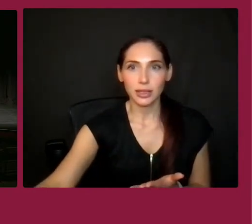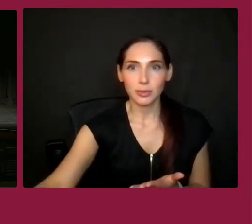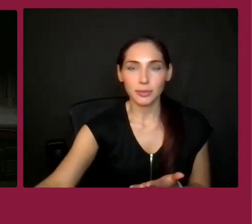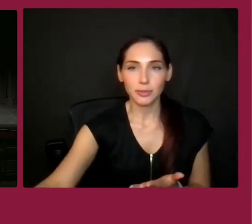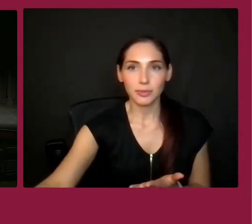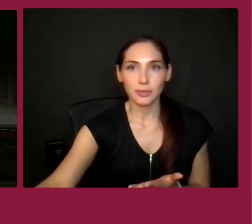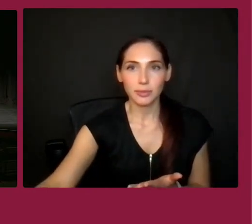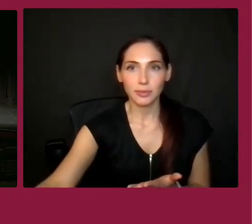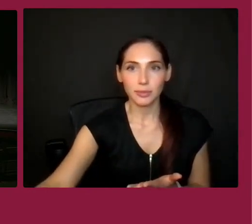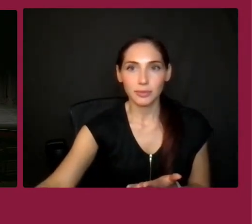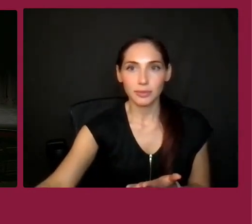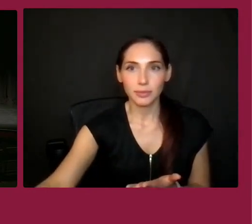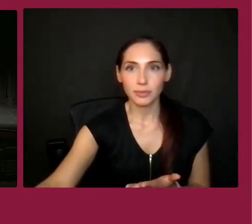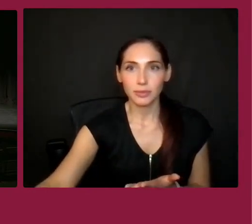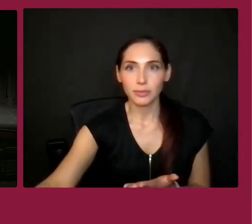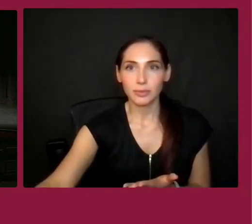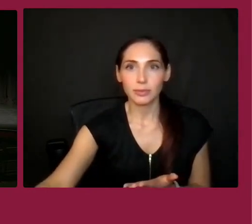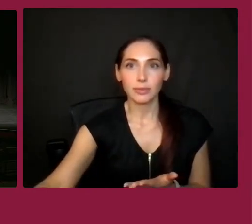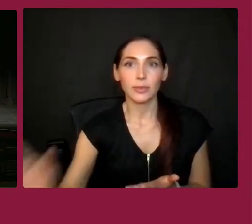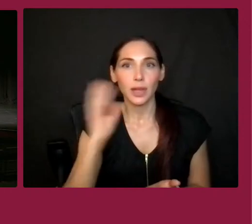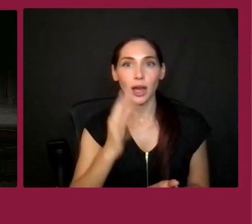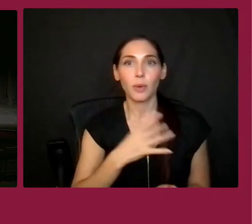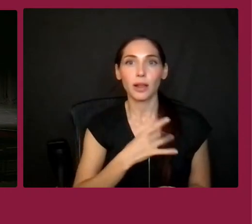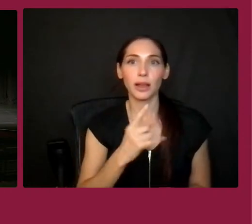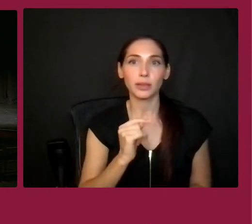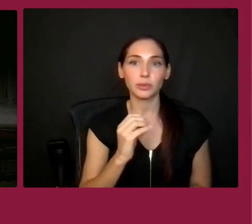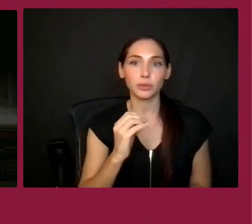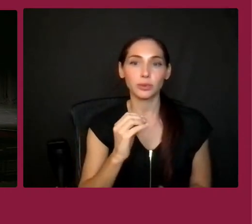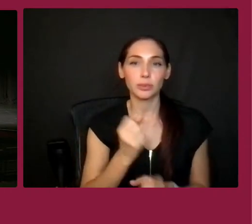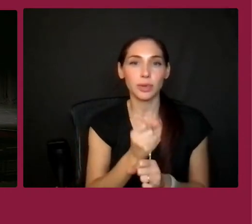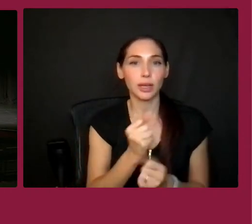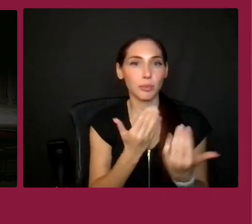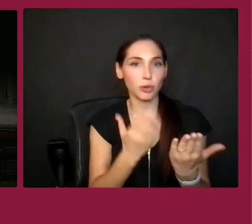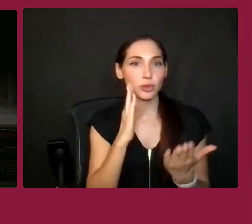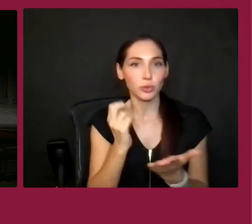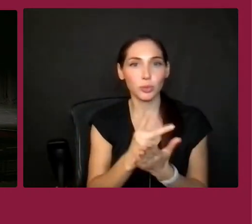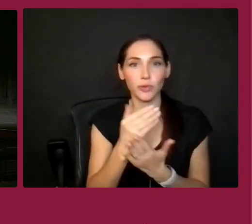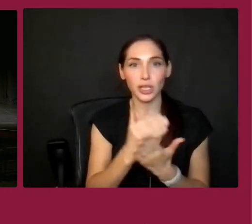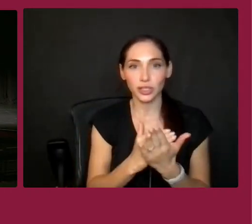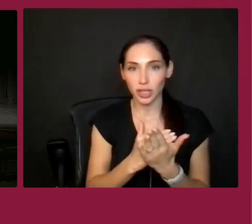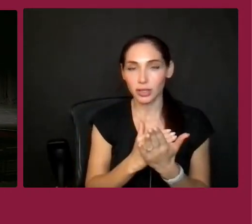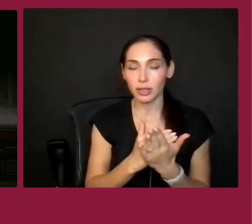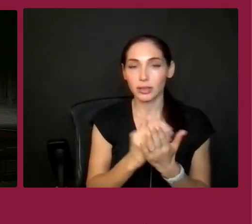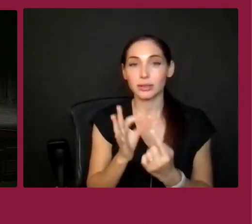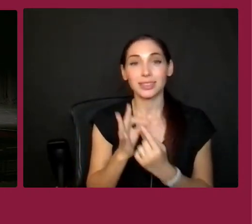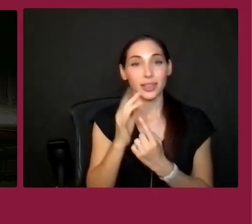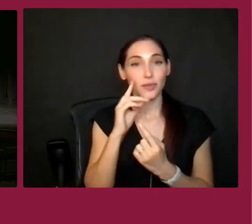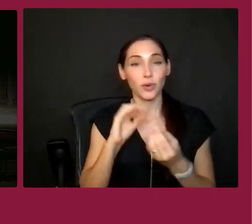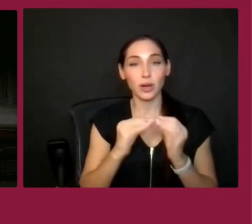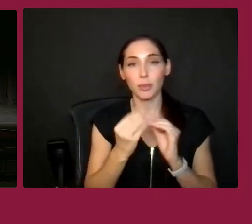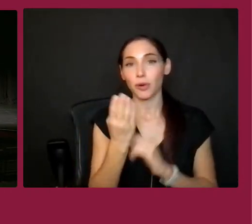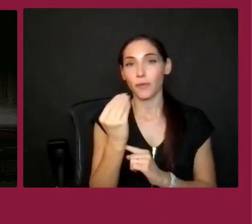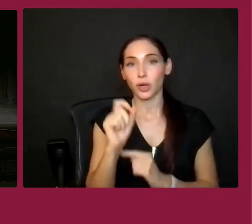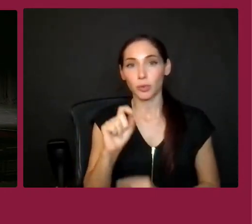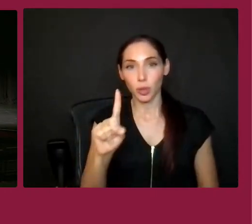I'd like to make a motion to approve the agenda, except for item 14.1, which I would like removed.